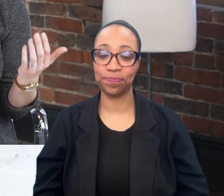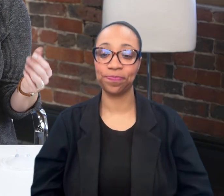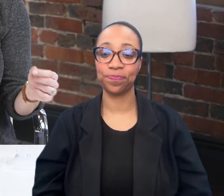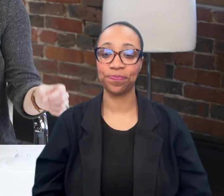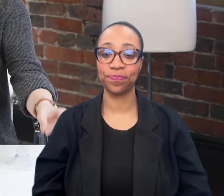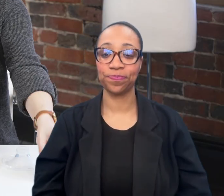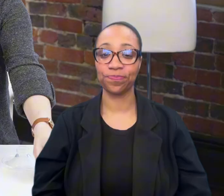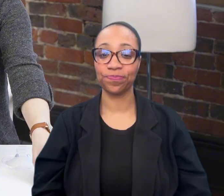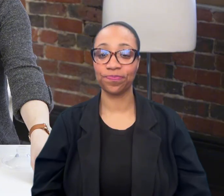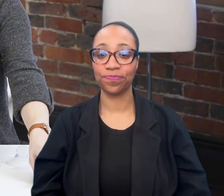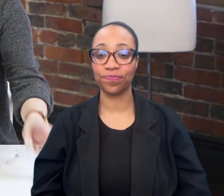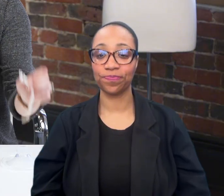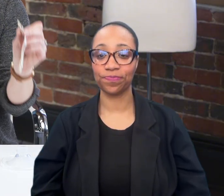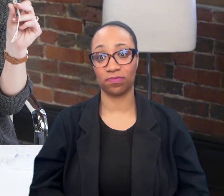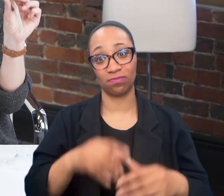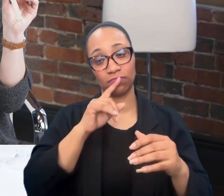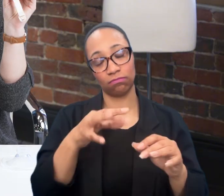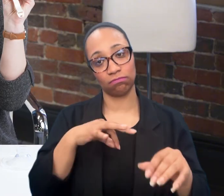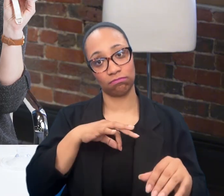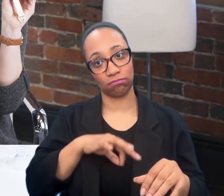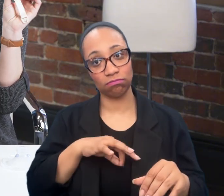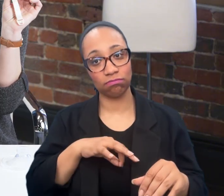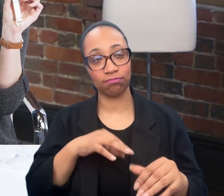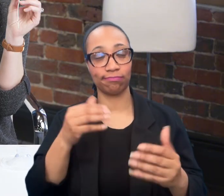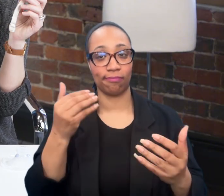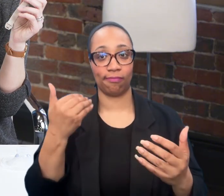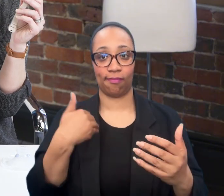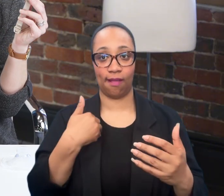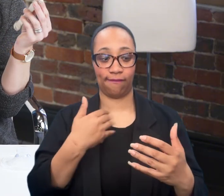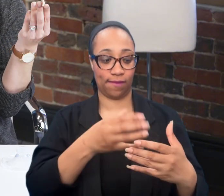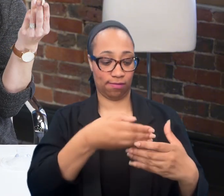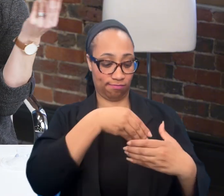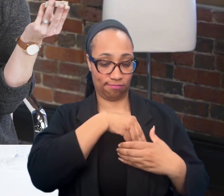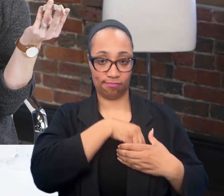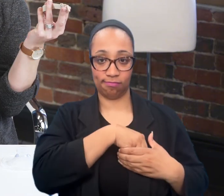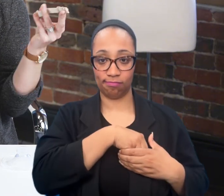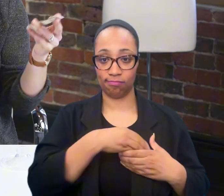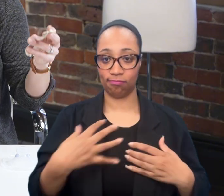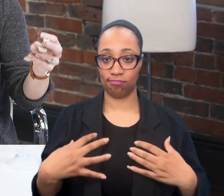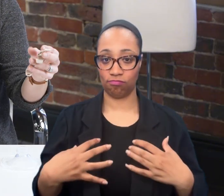you might need to do and they actually include bra strap adjusters um for you to use with it